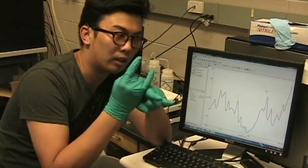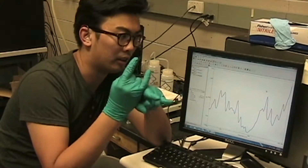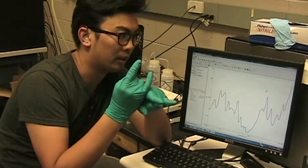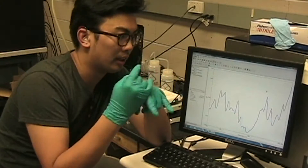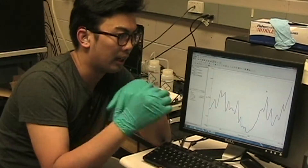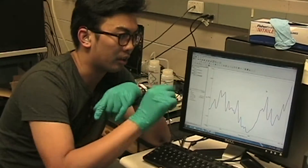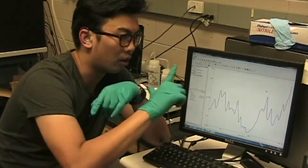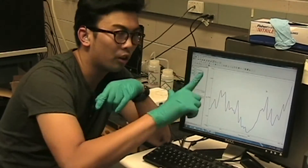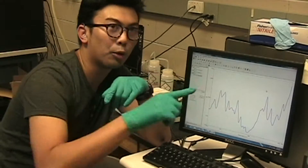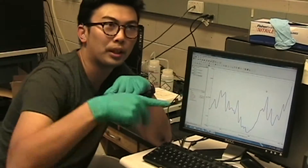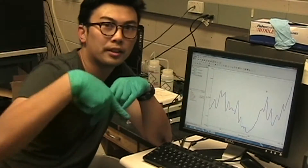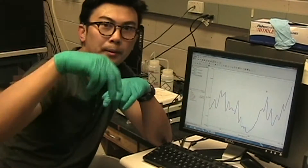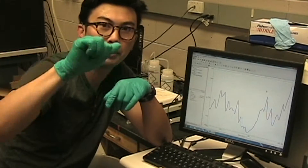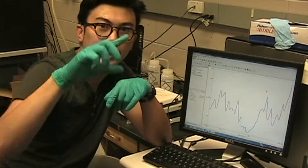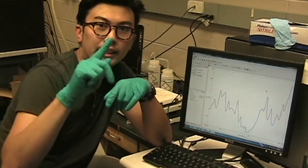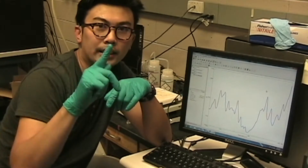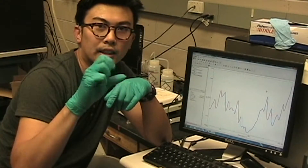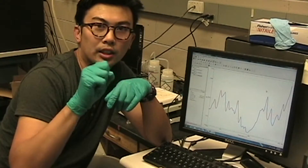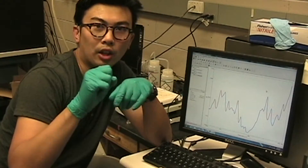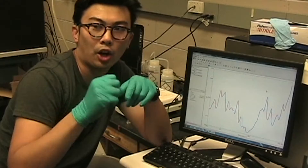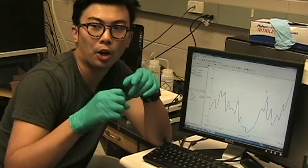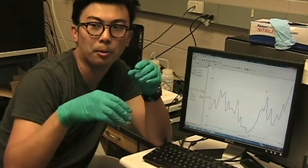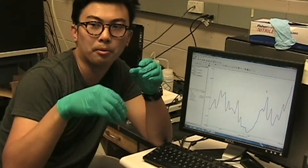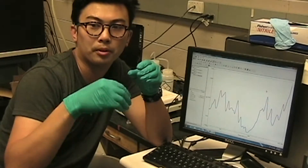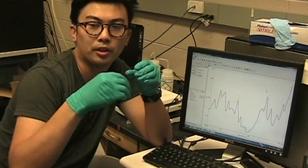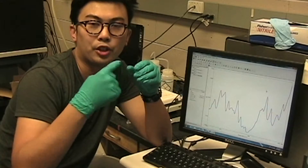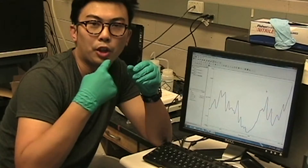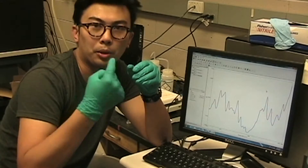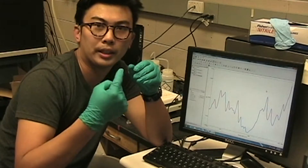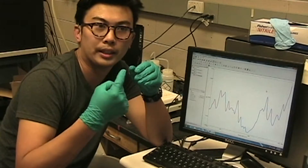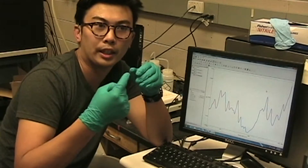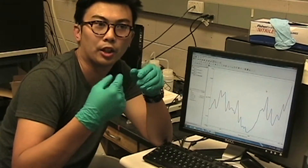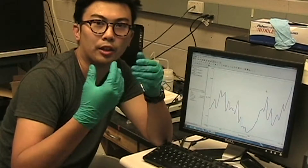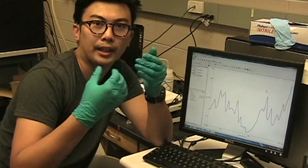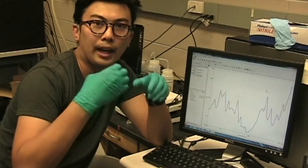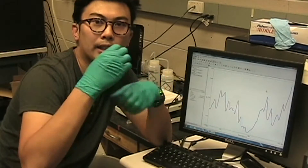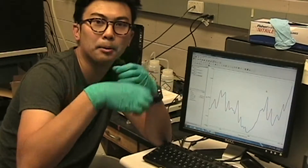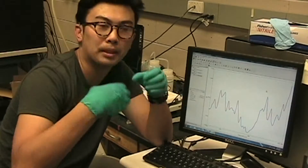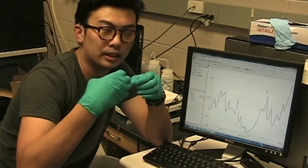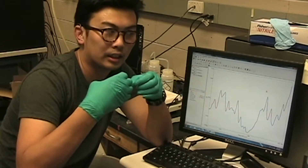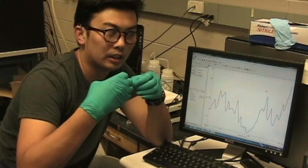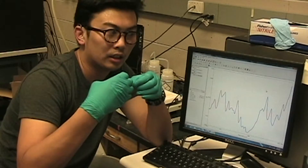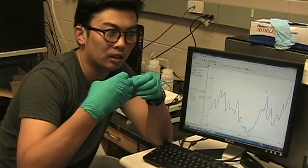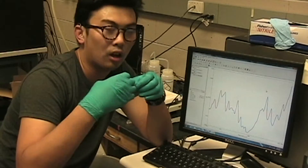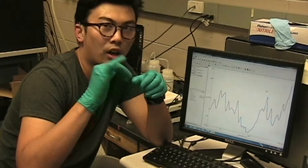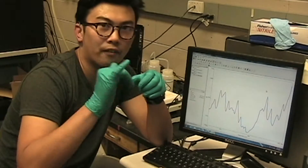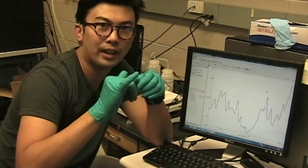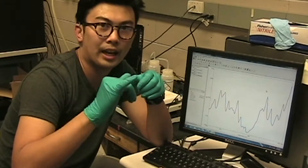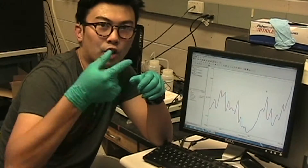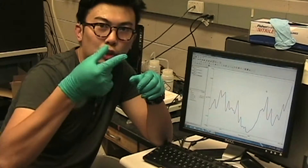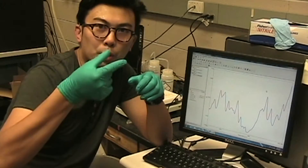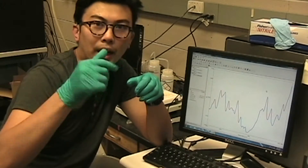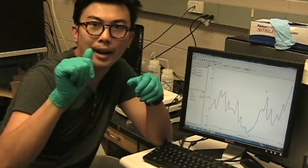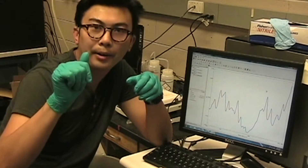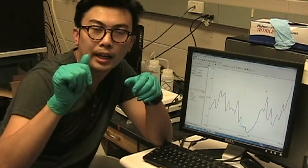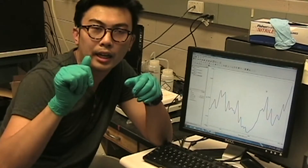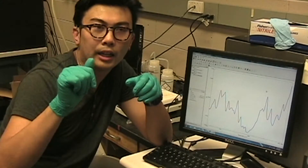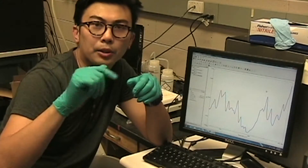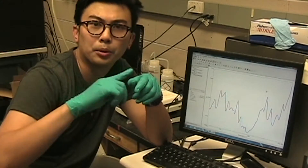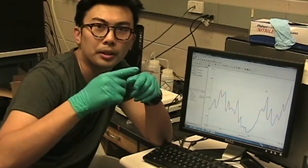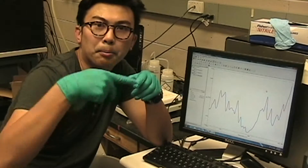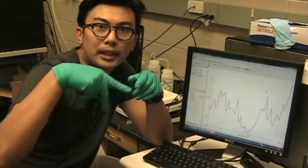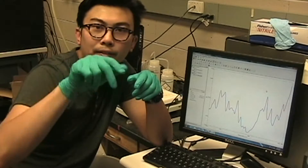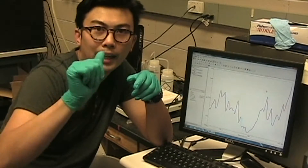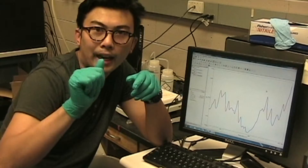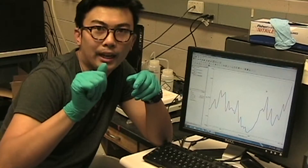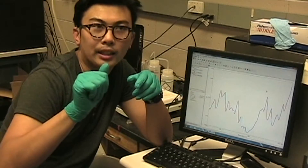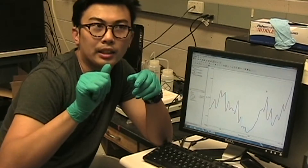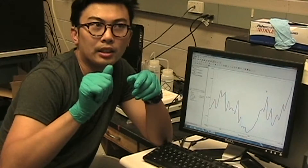The other peaks tells me whether it has glutaraldehyde or other elements.